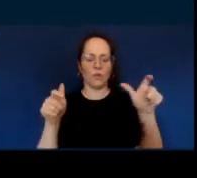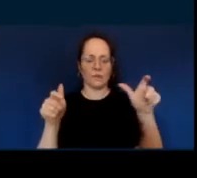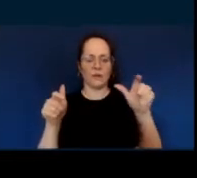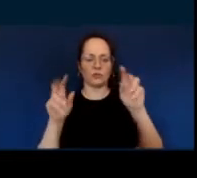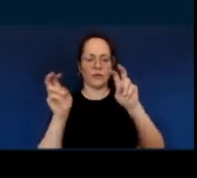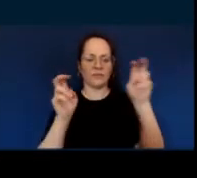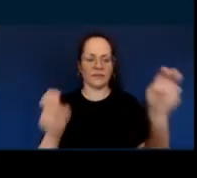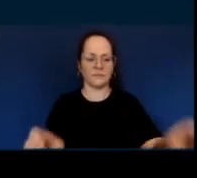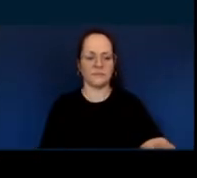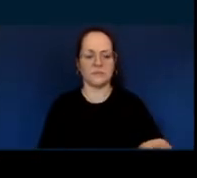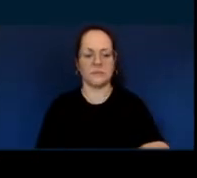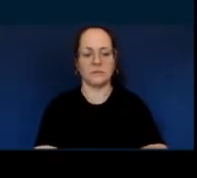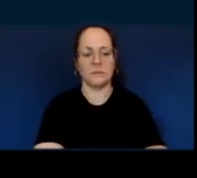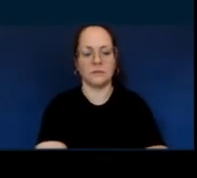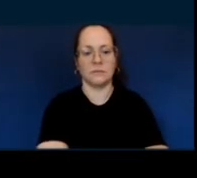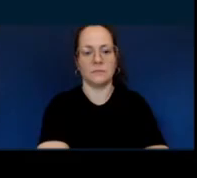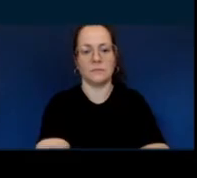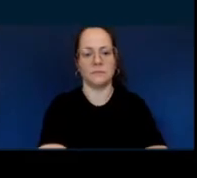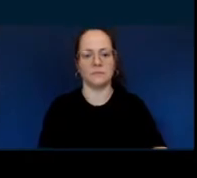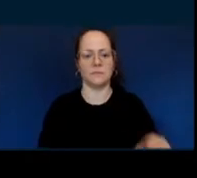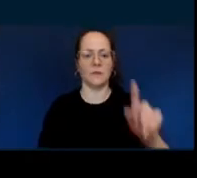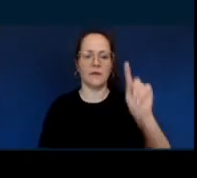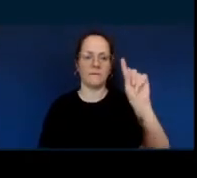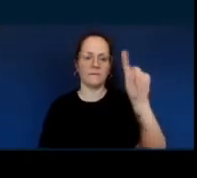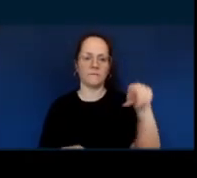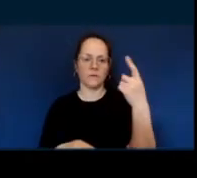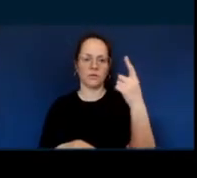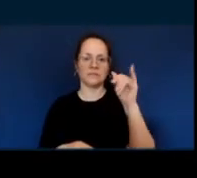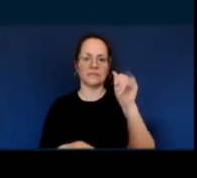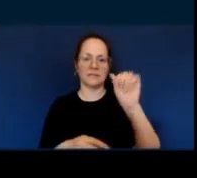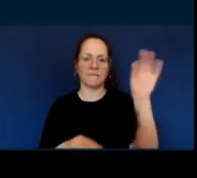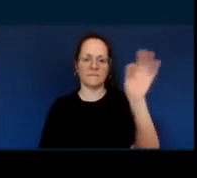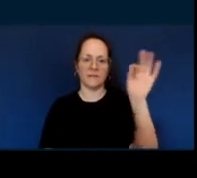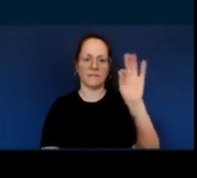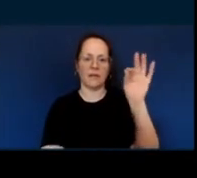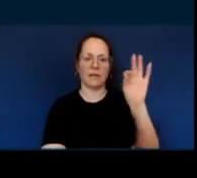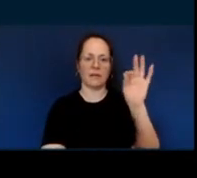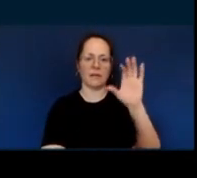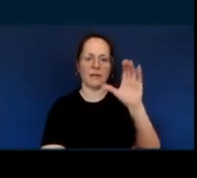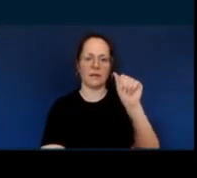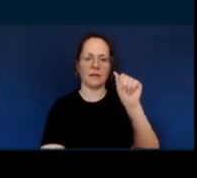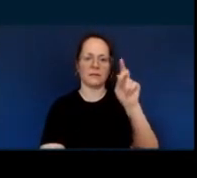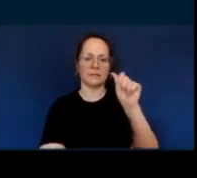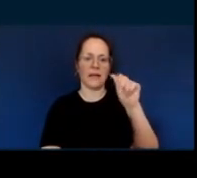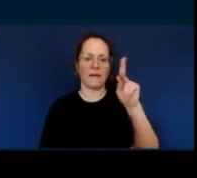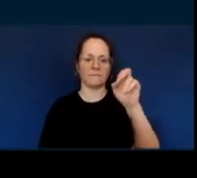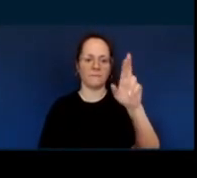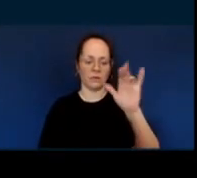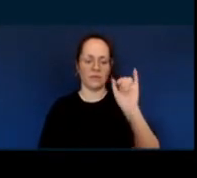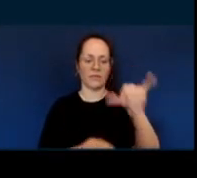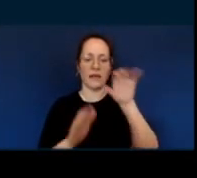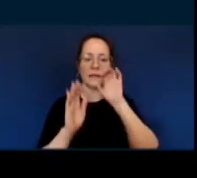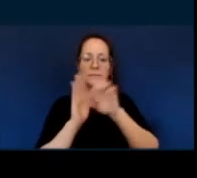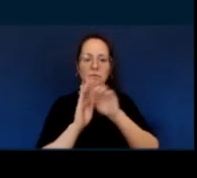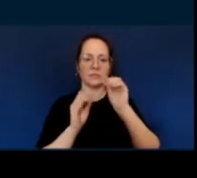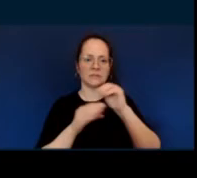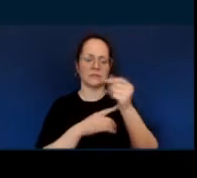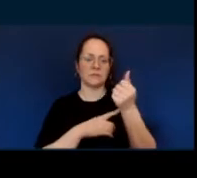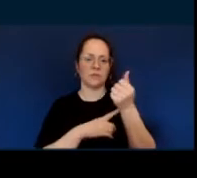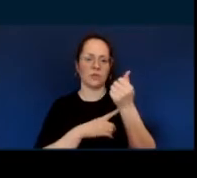FIRST IS THE FEMALE CADAVER. THIS IMAGE IS FROM A 15th CENTURY BOOK BASED ON 13th CENTURY TEXT, THERE WAS A